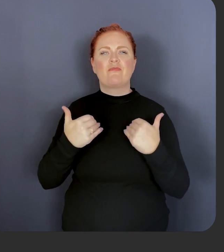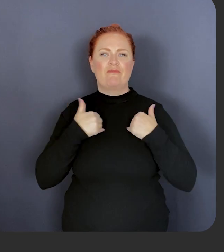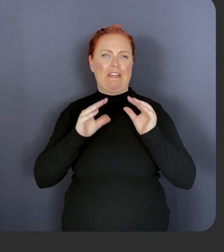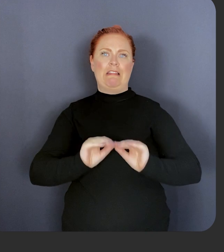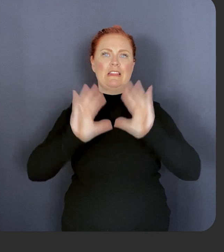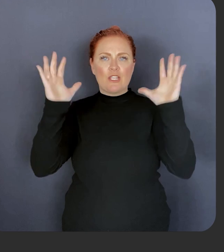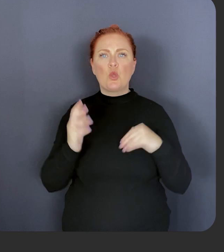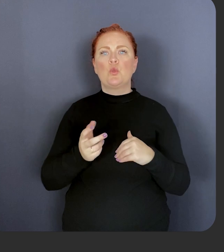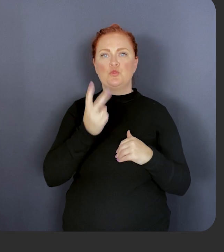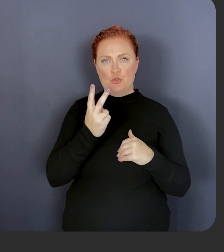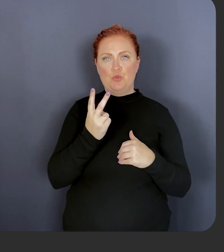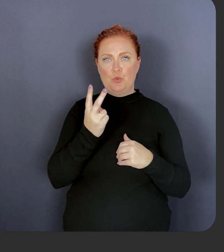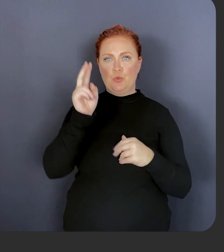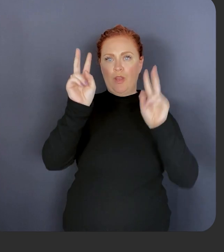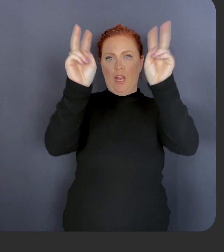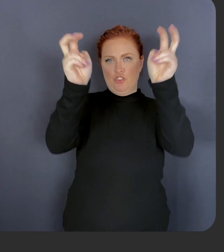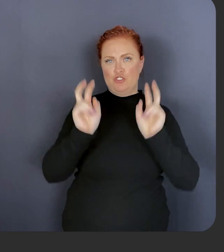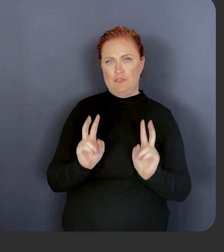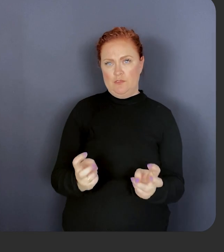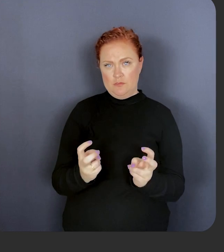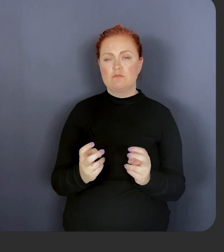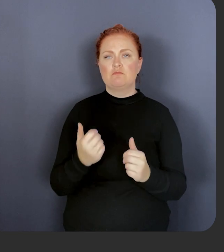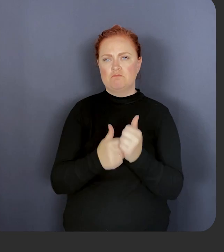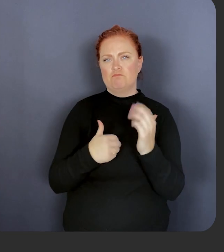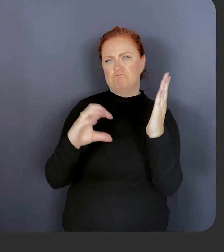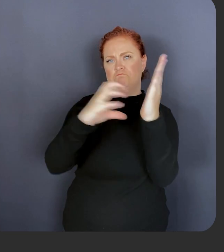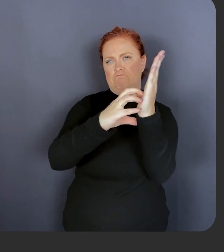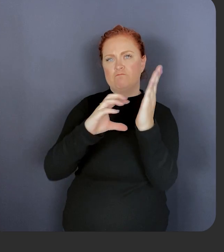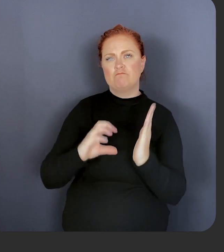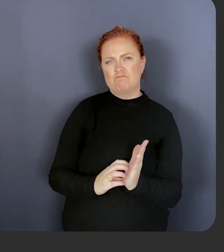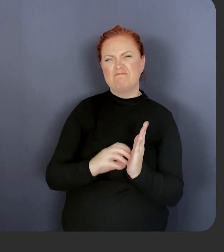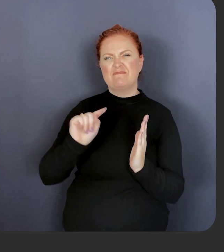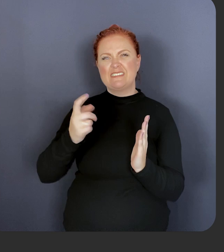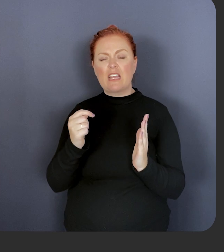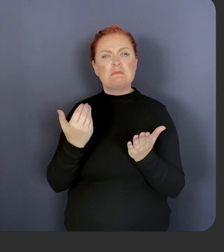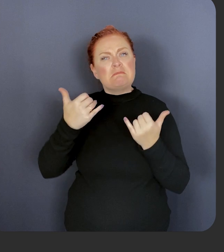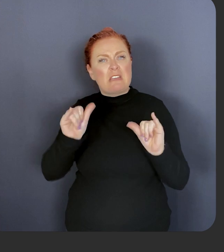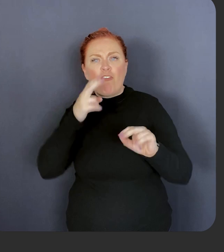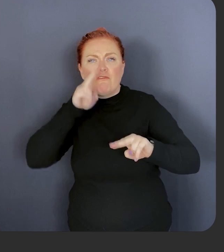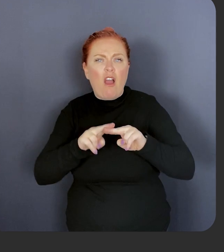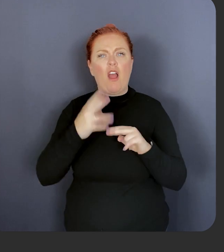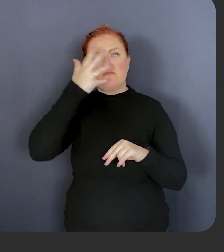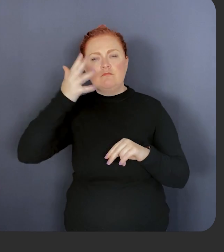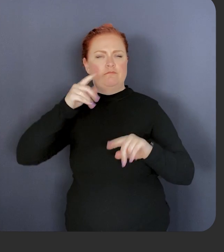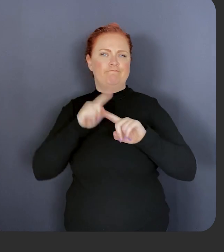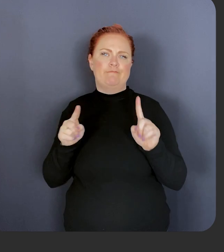what is clearly two headers with some text in the middle that still has fun styling but isn't all a header.